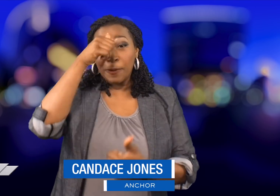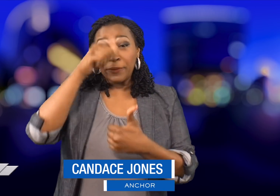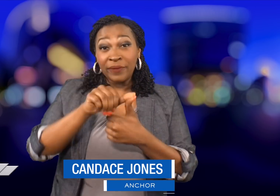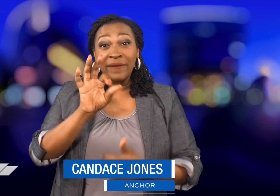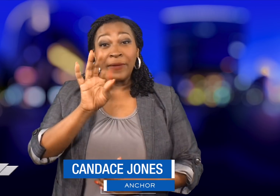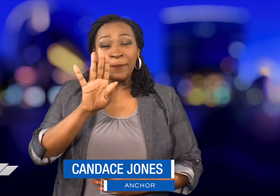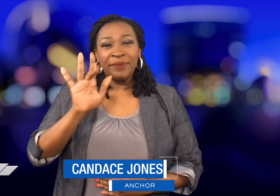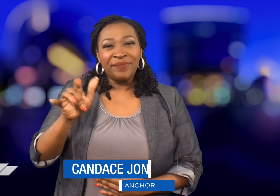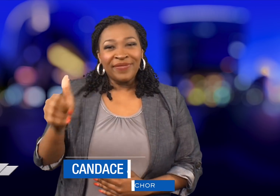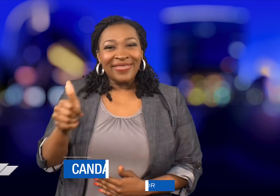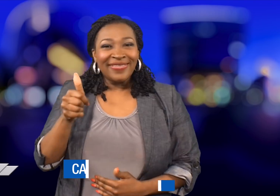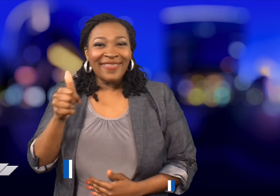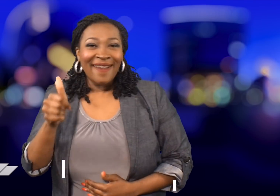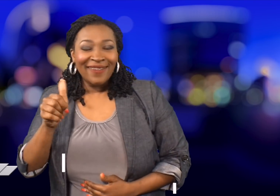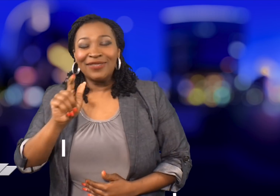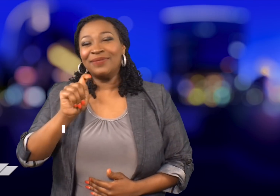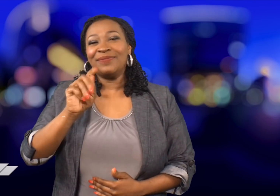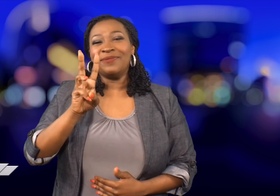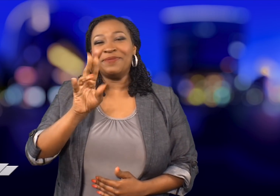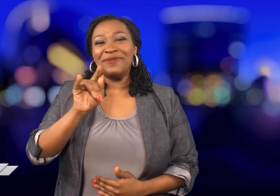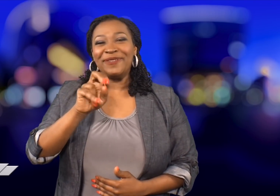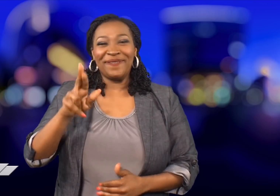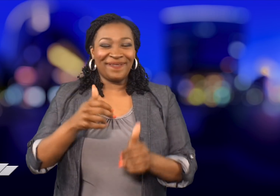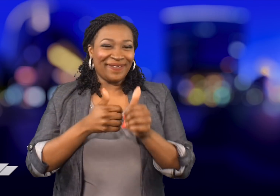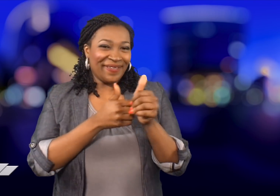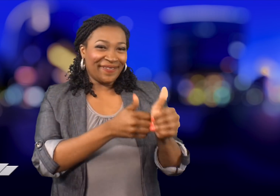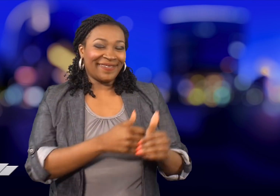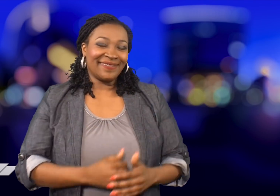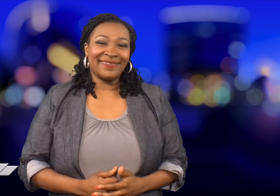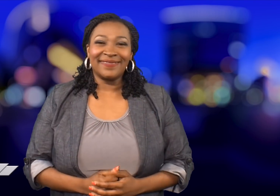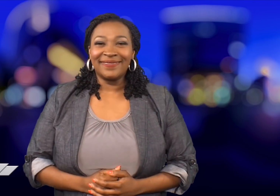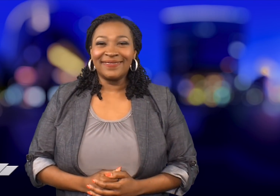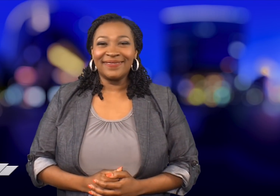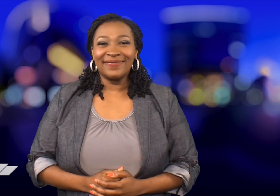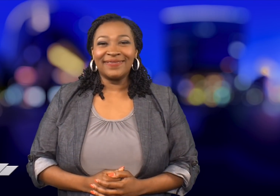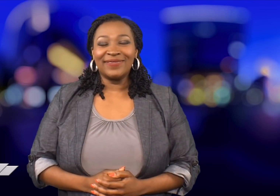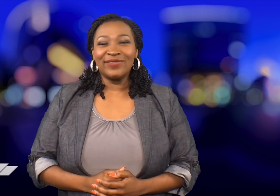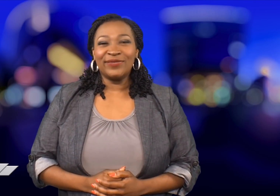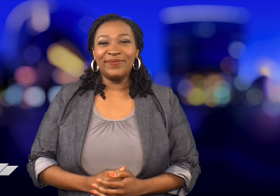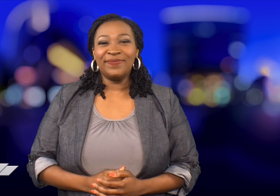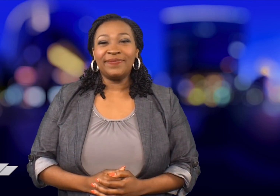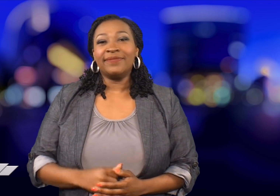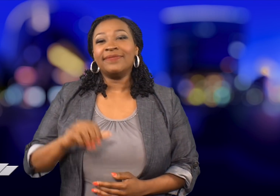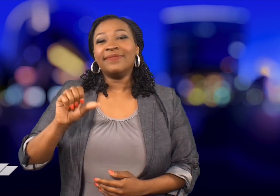Remember to like us on Facebook and follow us on Twitter.